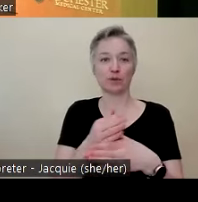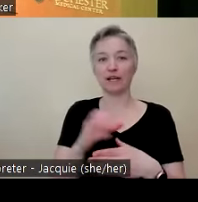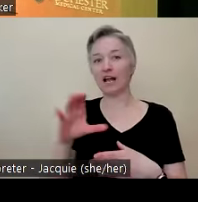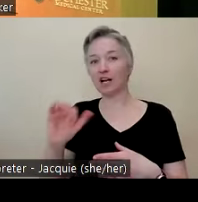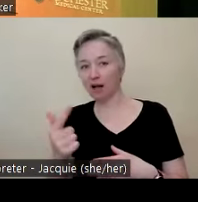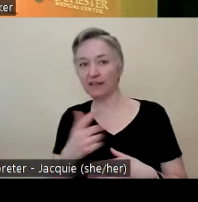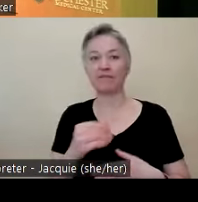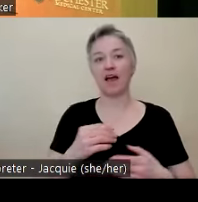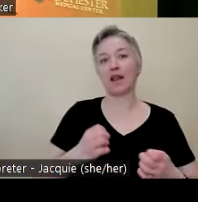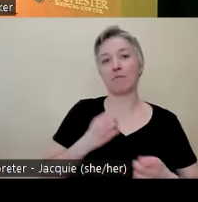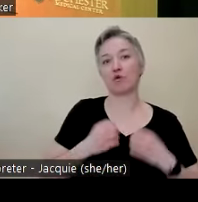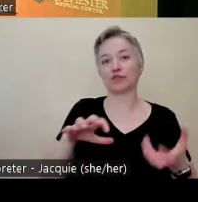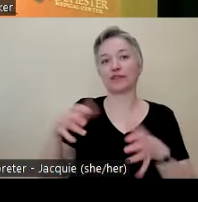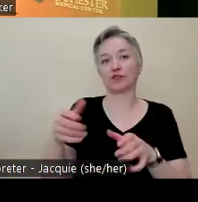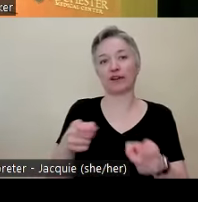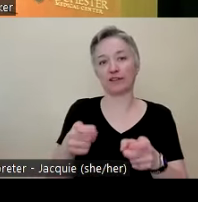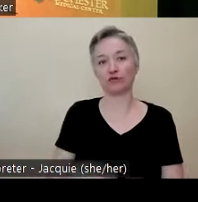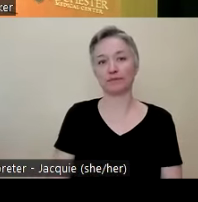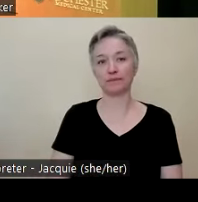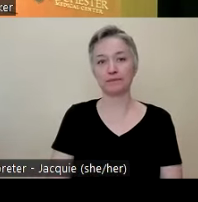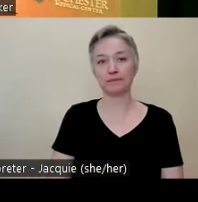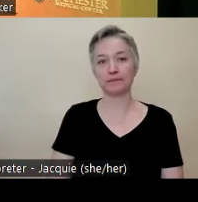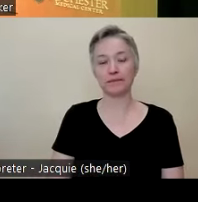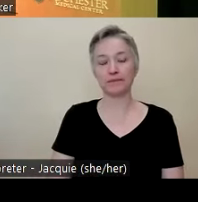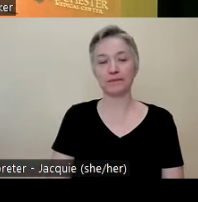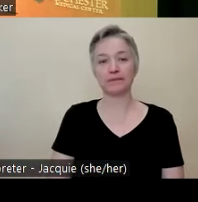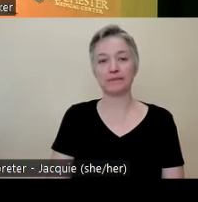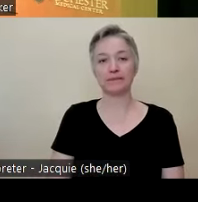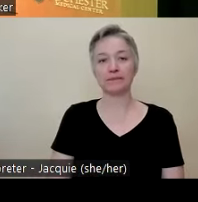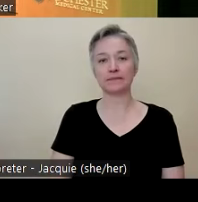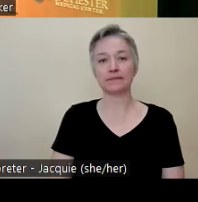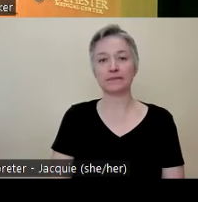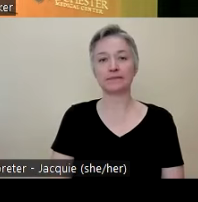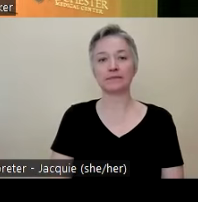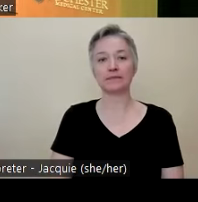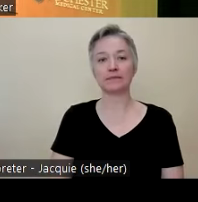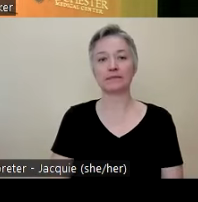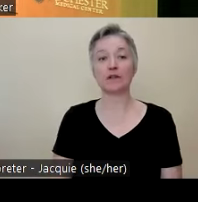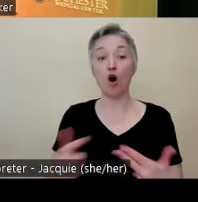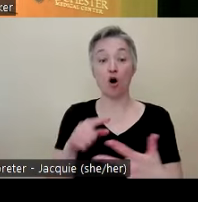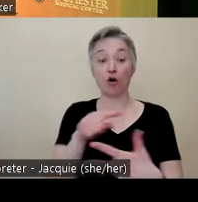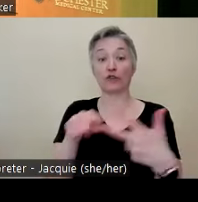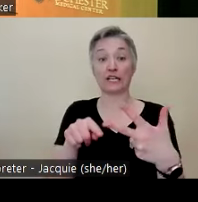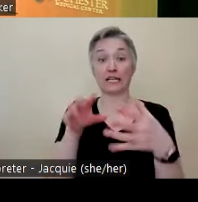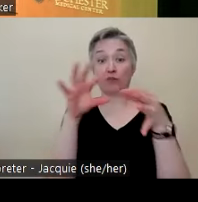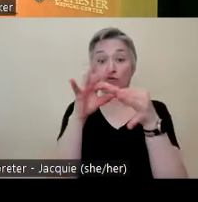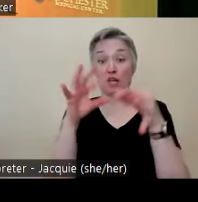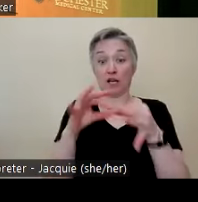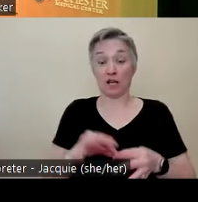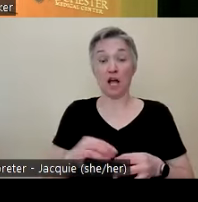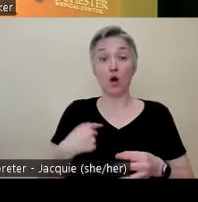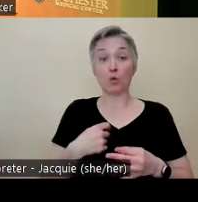disregulation all three associations were hypothesized to be moderated by group with